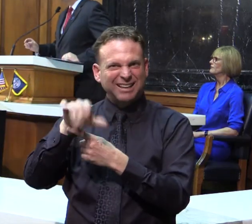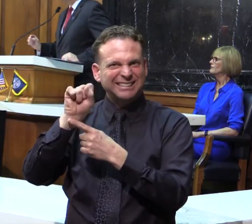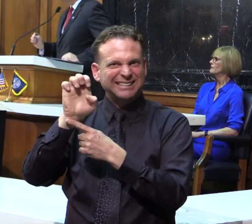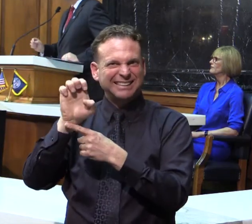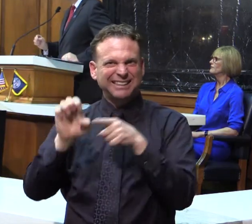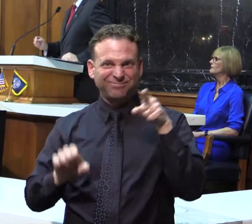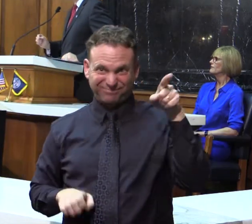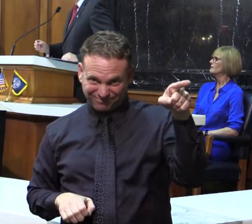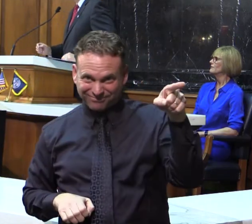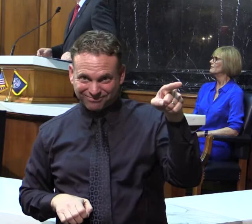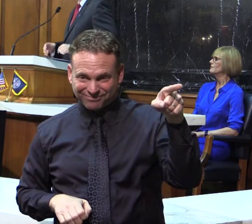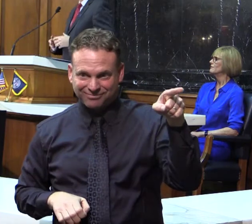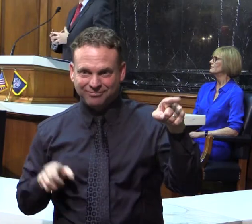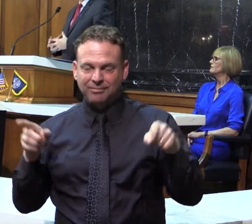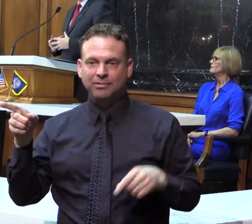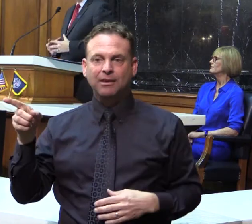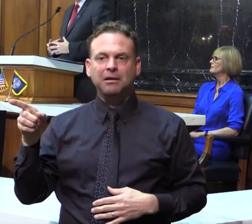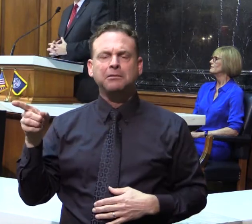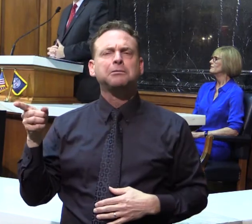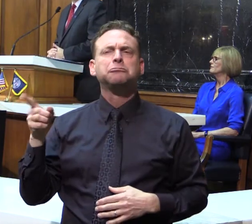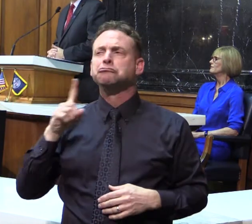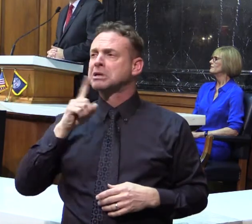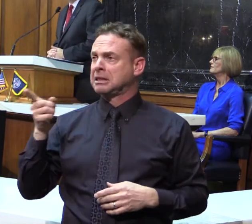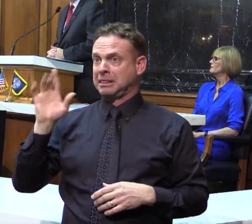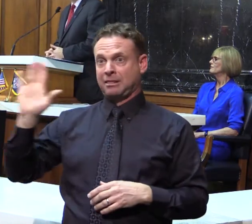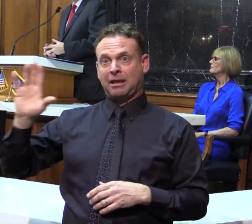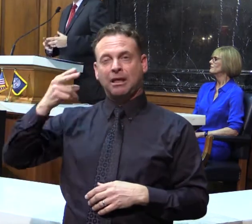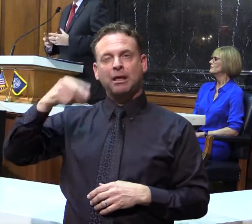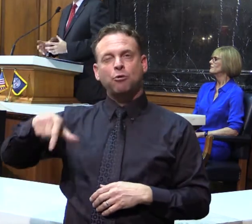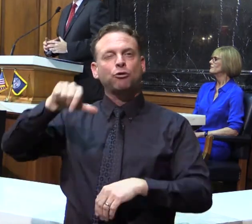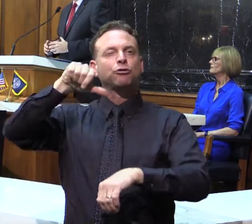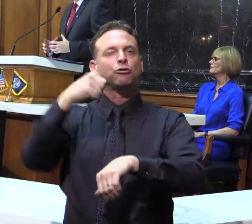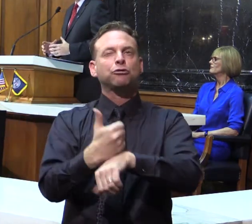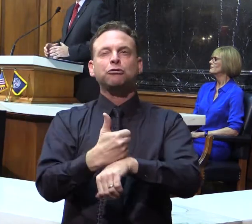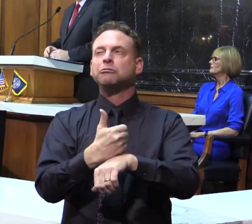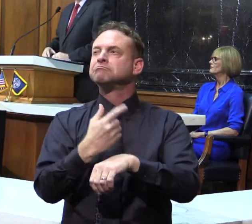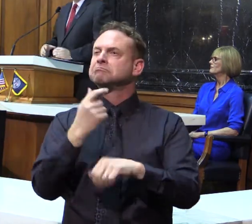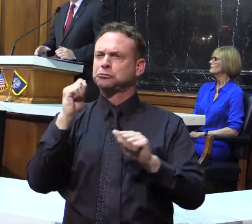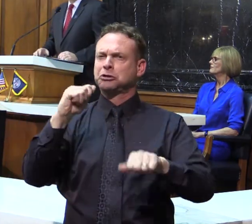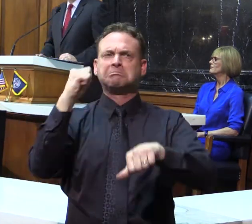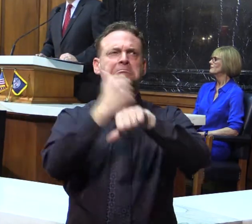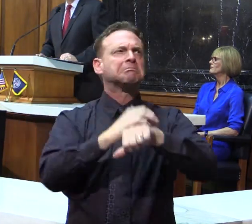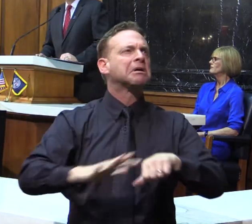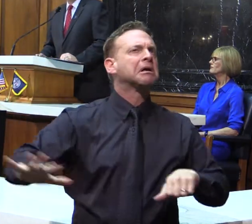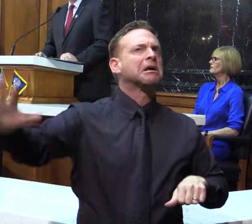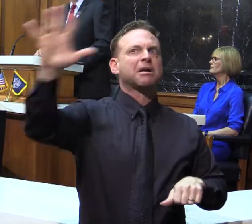That will mean 2,000 new jobs by the end of 2021 – in areas such as artificial intelligence